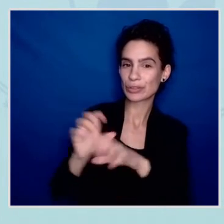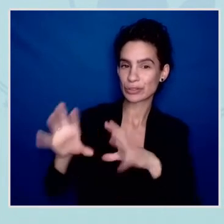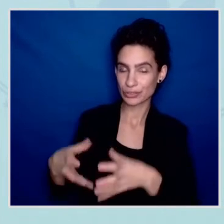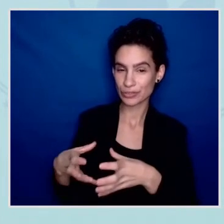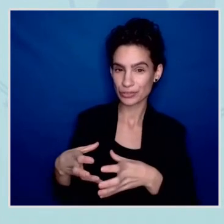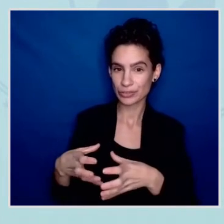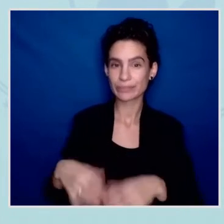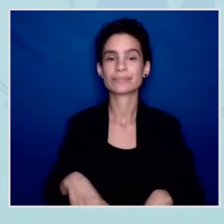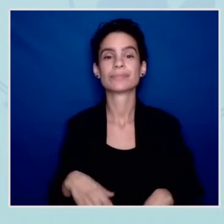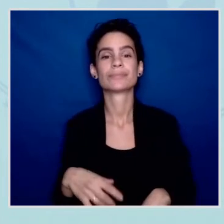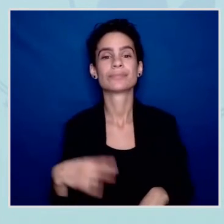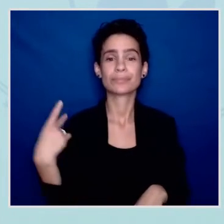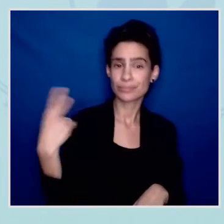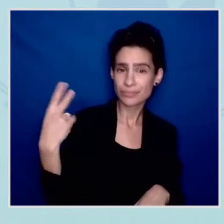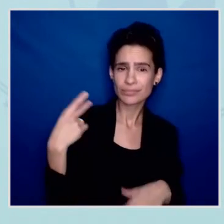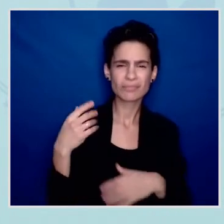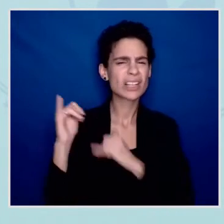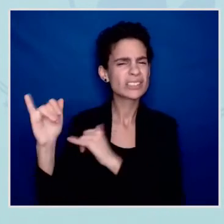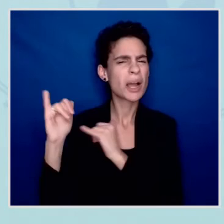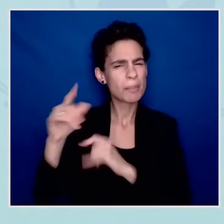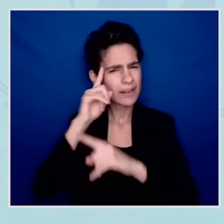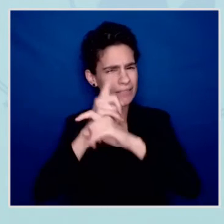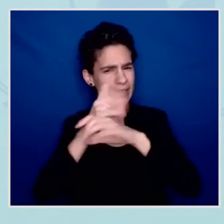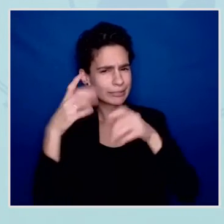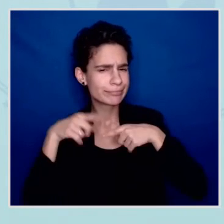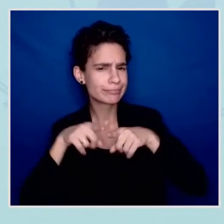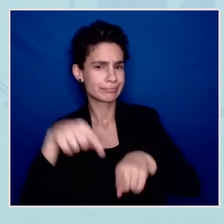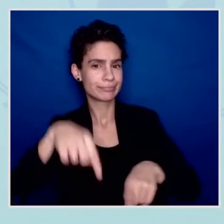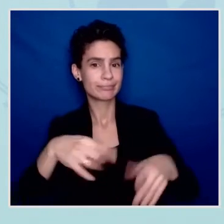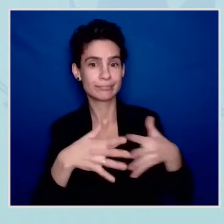AND CREATING OPPORTUNITIES FOR SMALL BUSINESS OWNERS, AND LIKE PRESIDENT-ELECT BIDEN AND I,